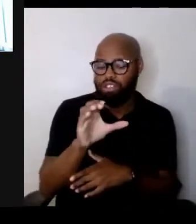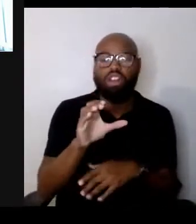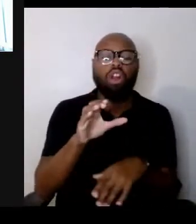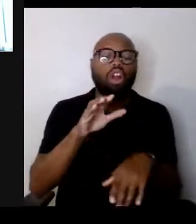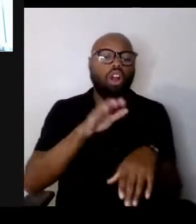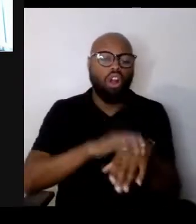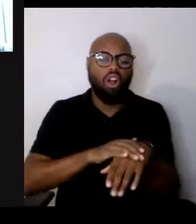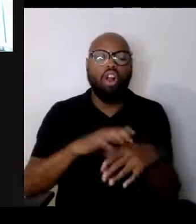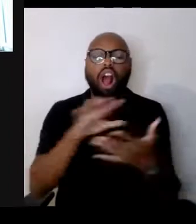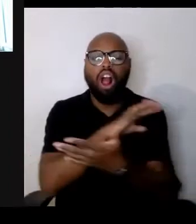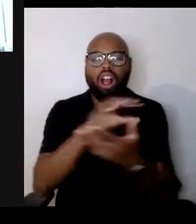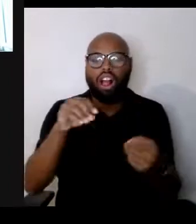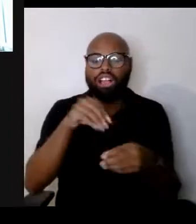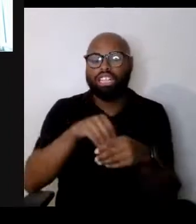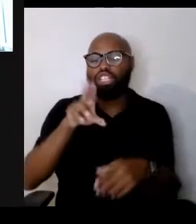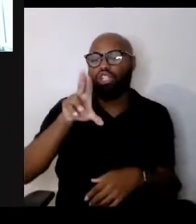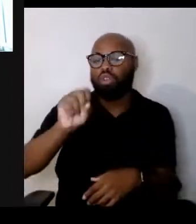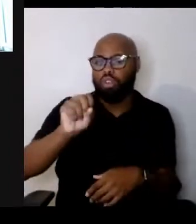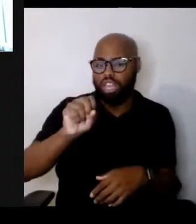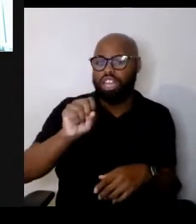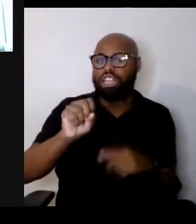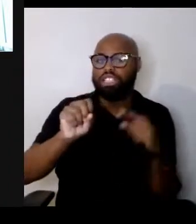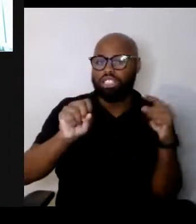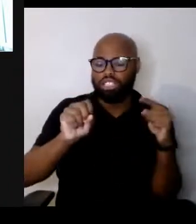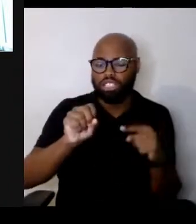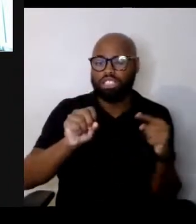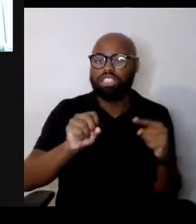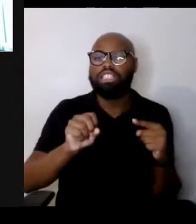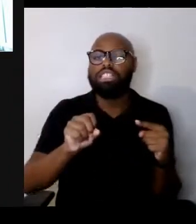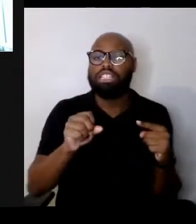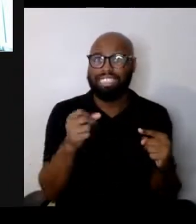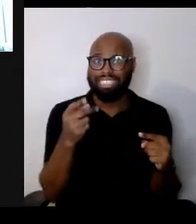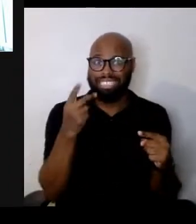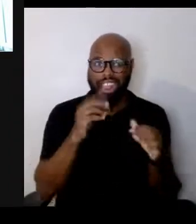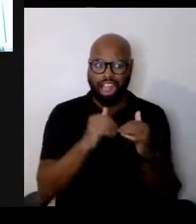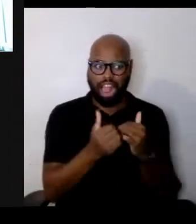particularly looking at how the U.S. implemented